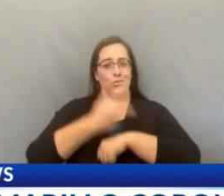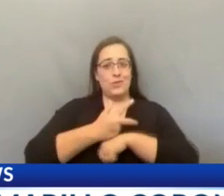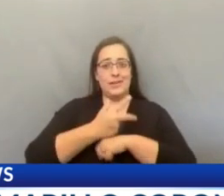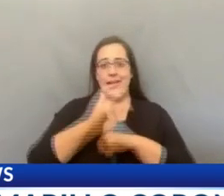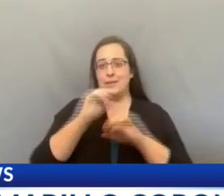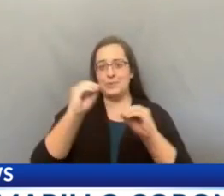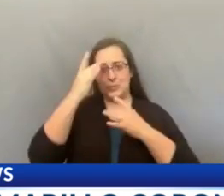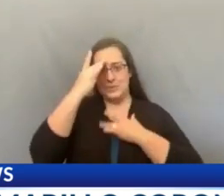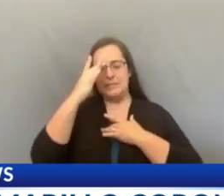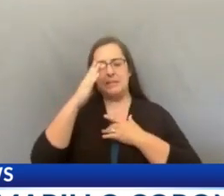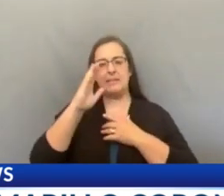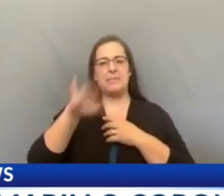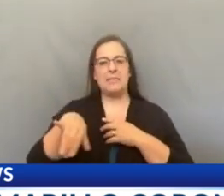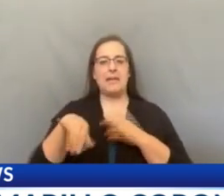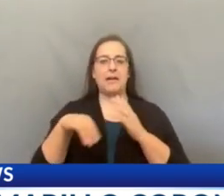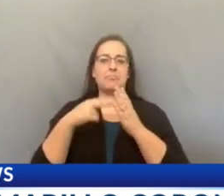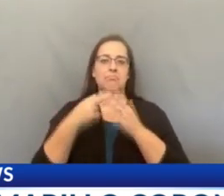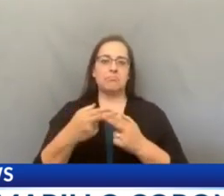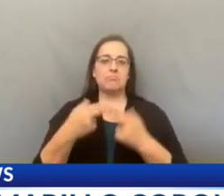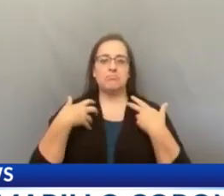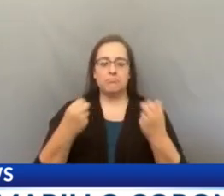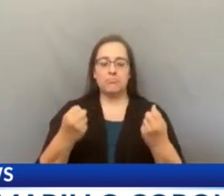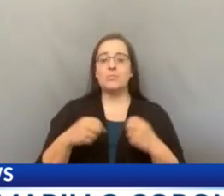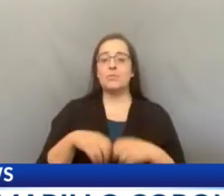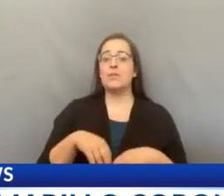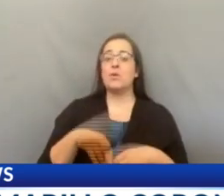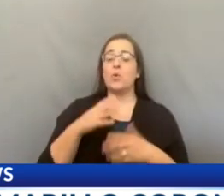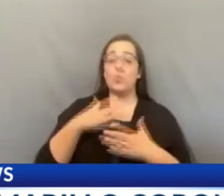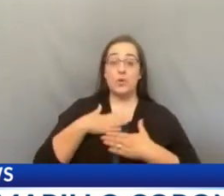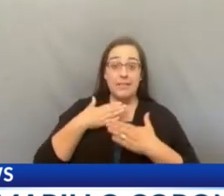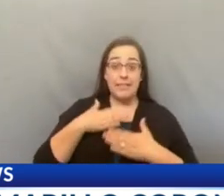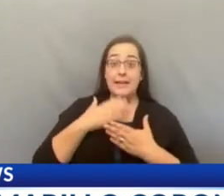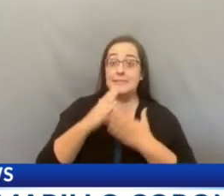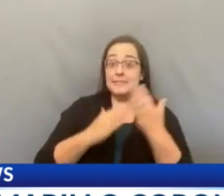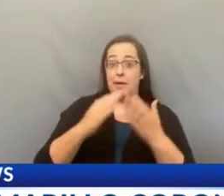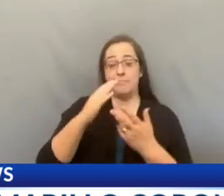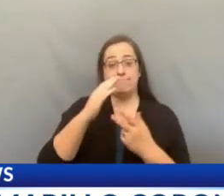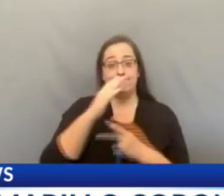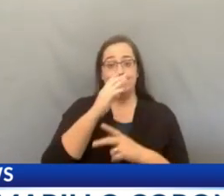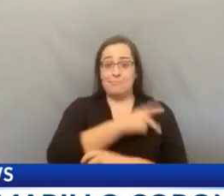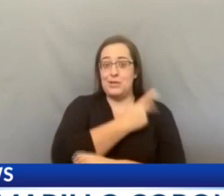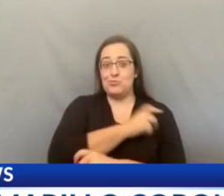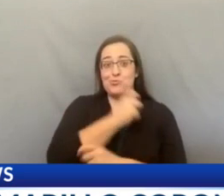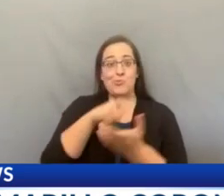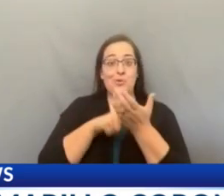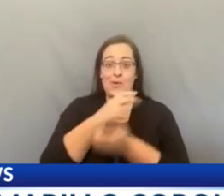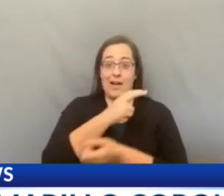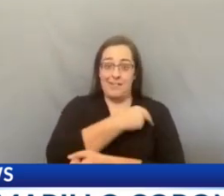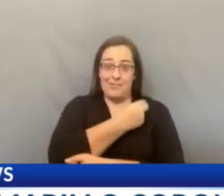BEYOND THE 14 DAY MINIMUM AND COULD BE SICKER FOR LONGER. WE'RE ALSO GLAD THE MAJORITY OF PATIENTS DO NOT REQUIRE